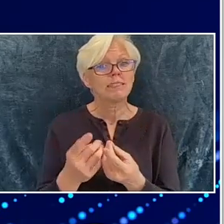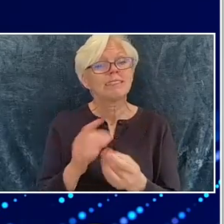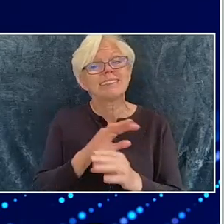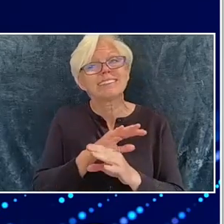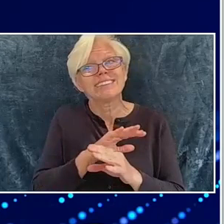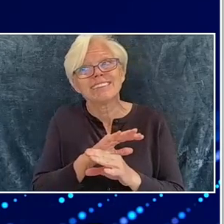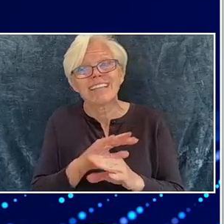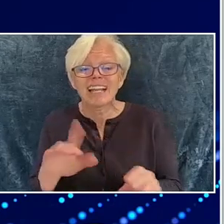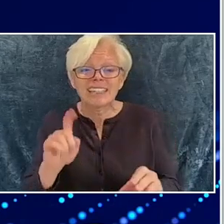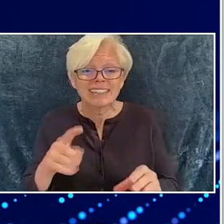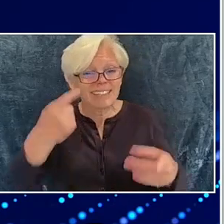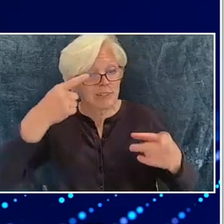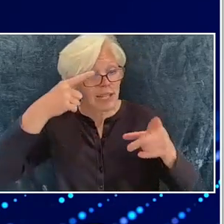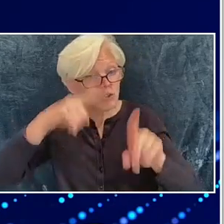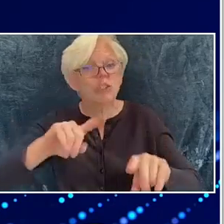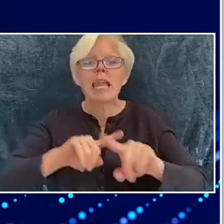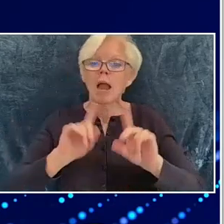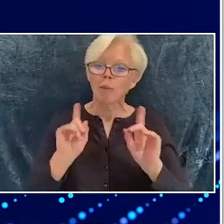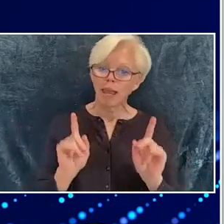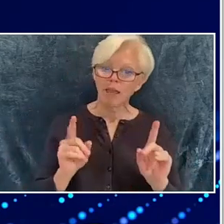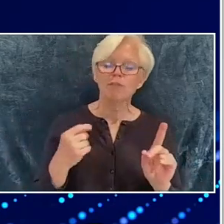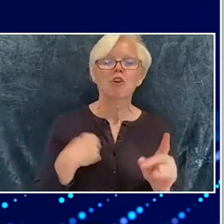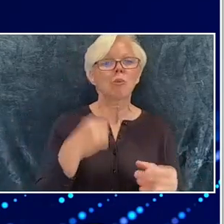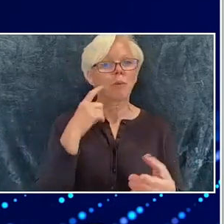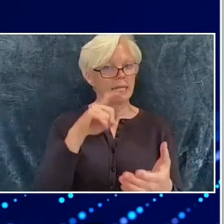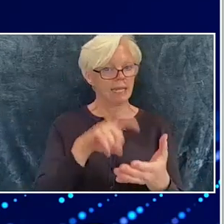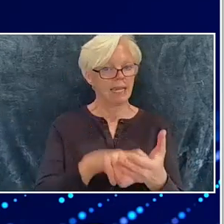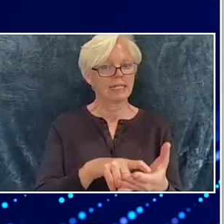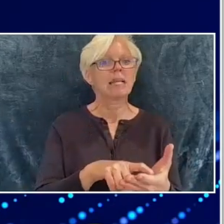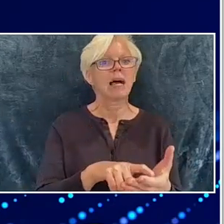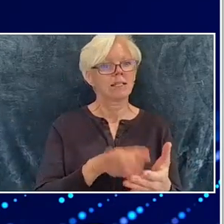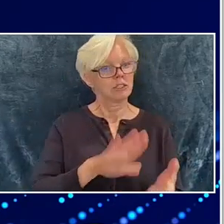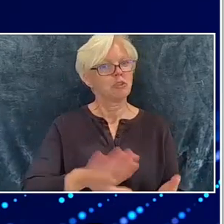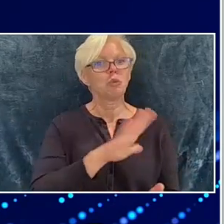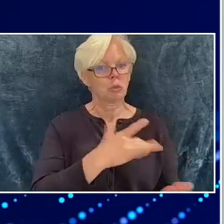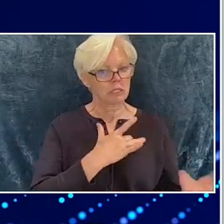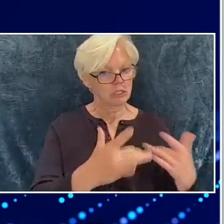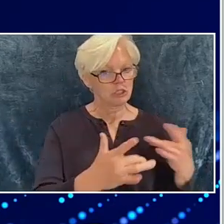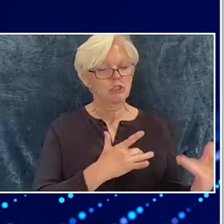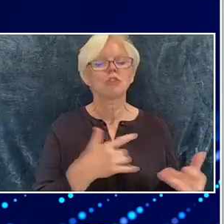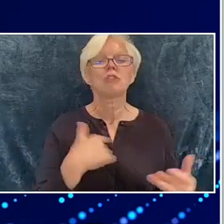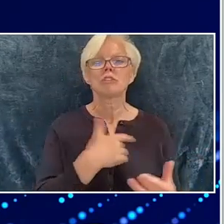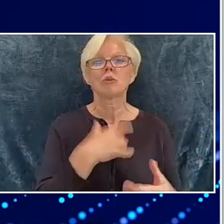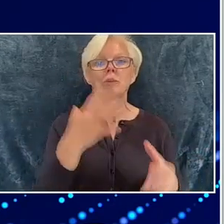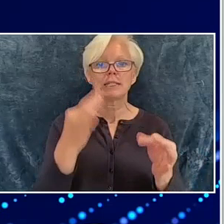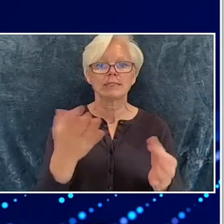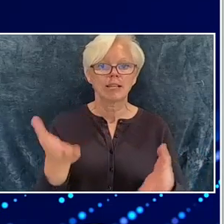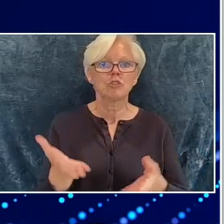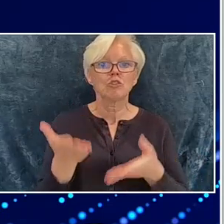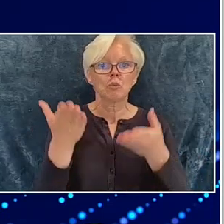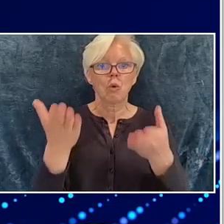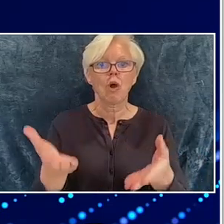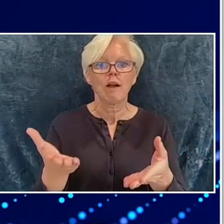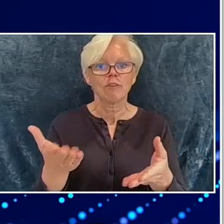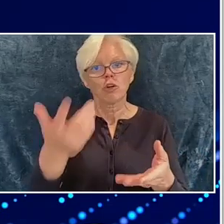However, acknowledging the concerns, we decided to offer some compromise language